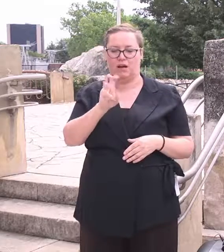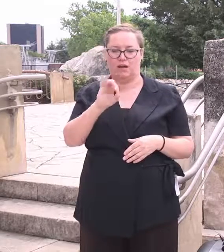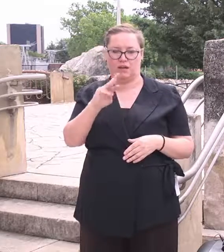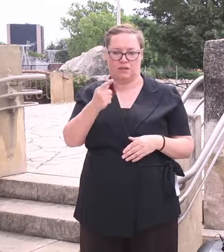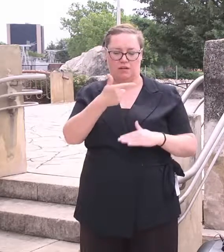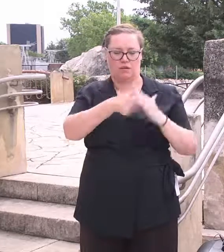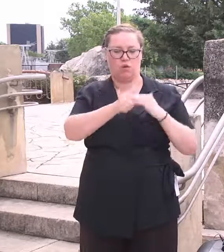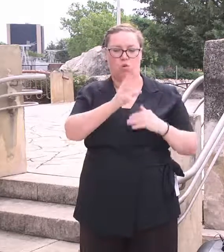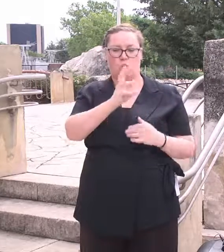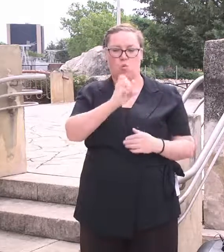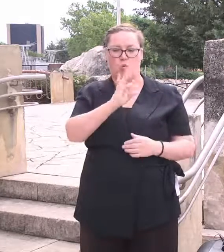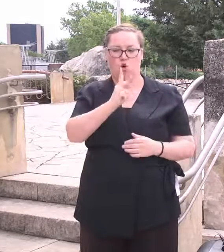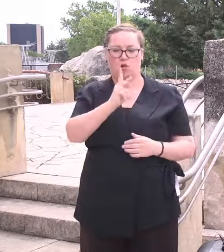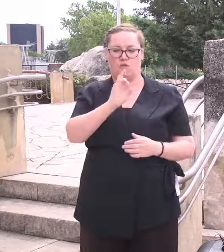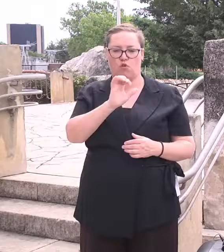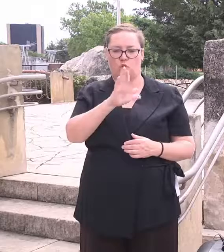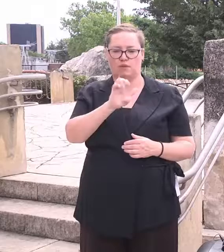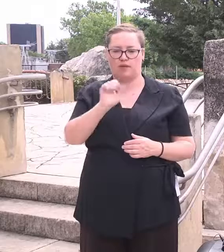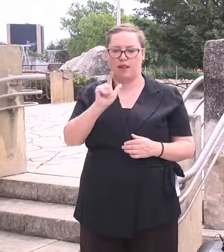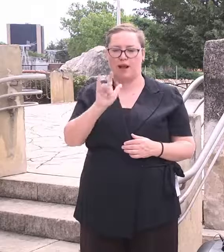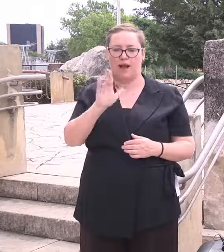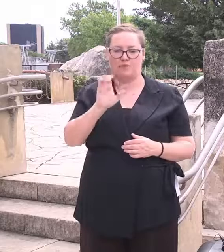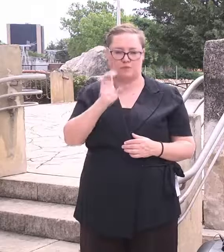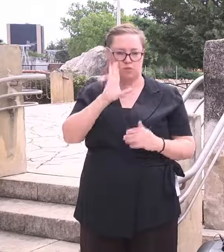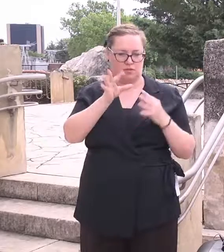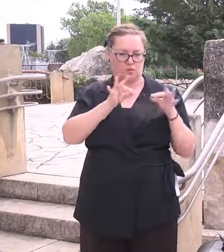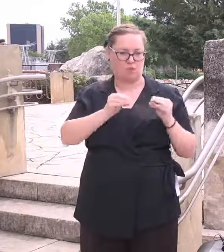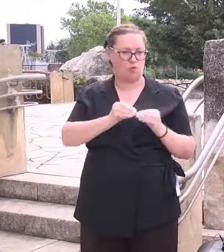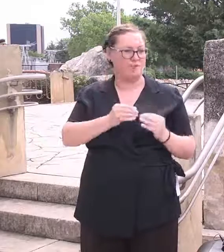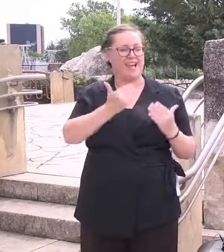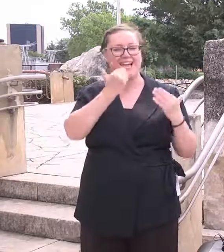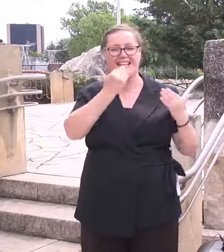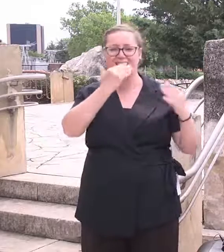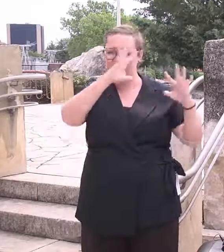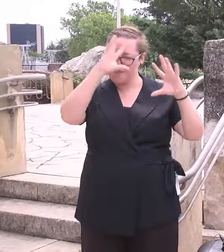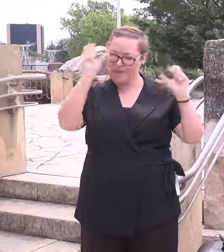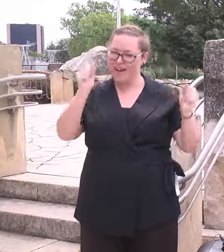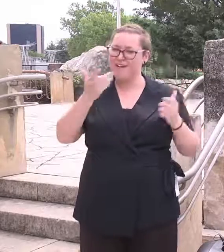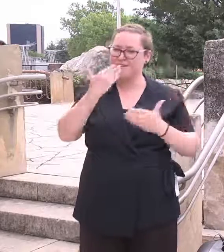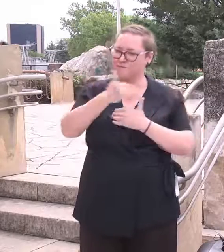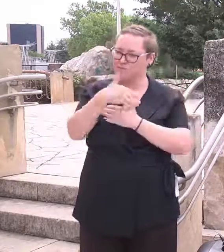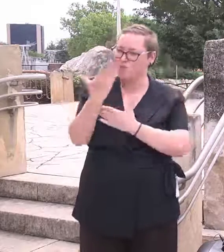this program great thank you mayor good morning everybody appreciate the opportunity to be here